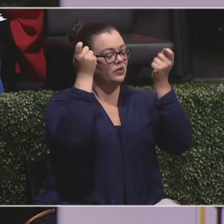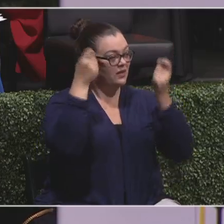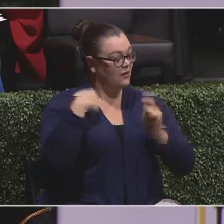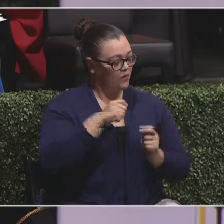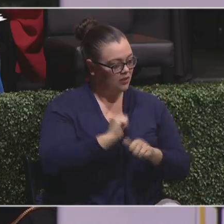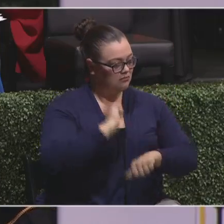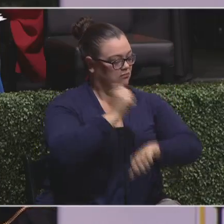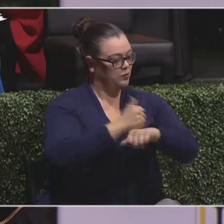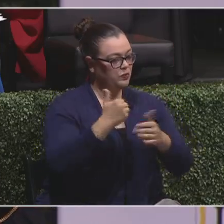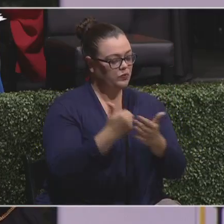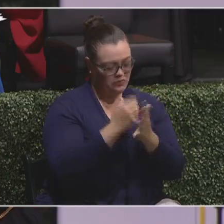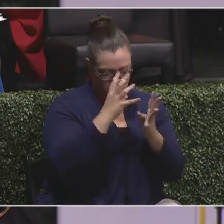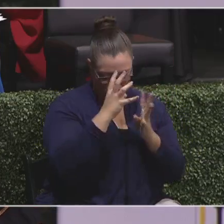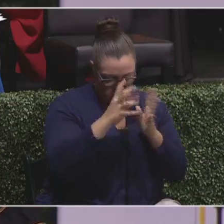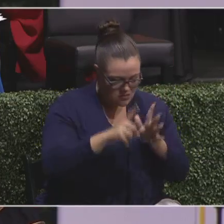COMMUNITY.